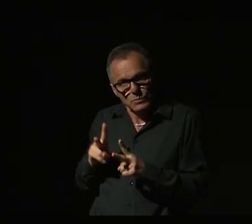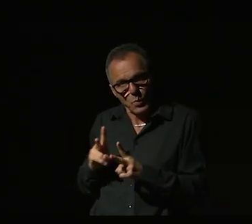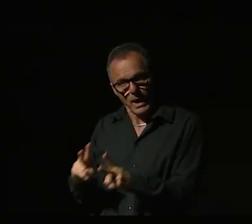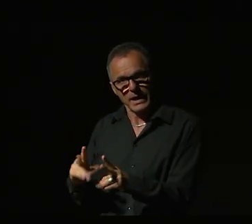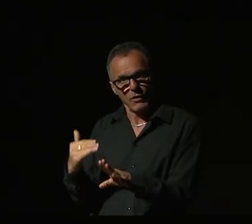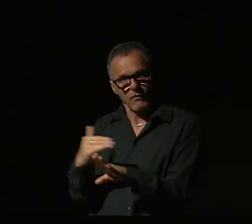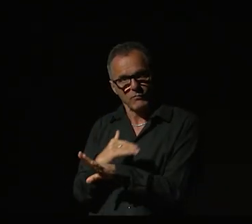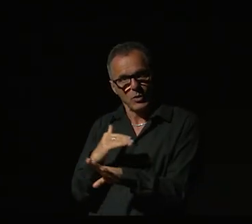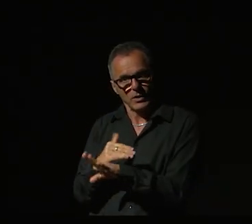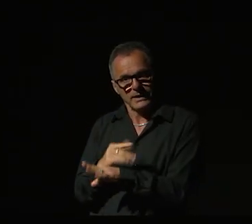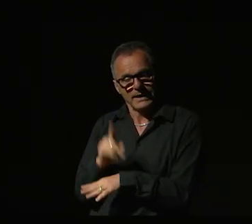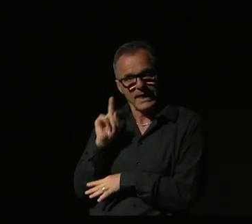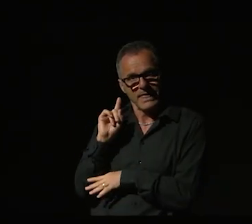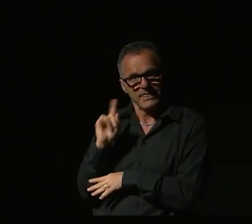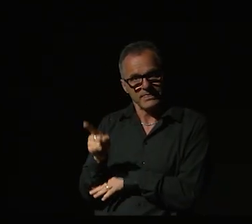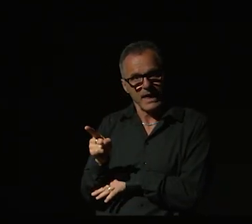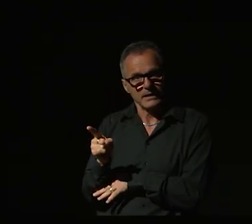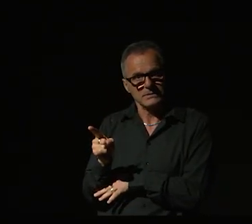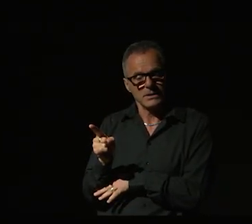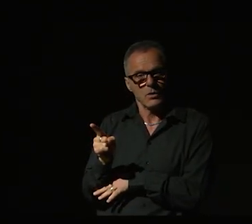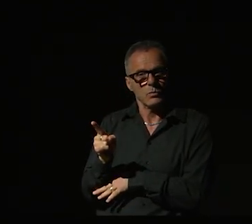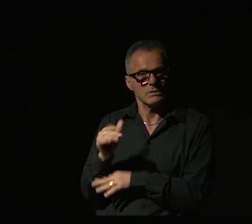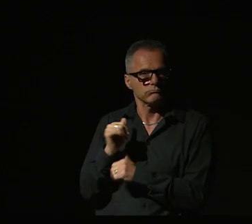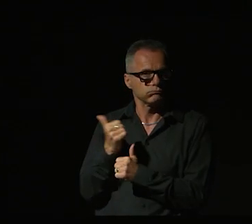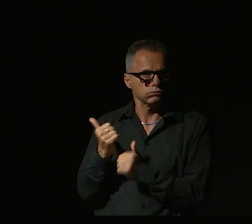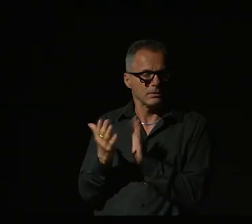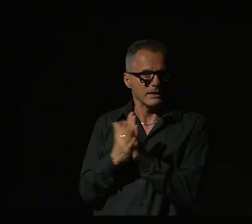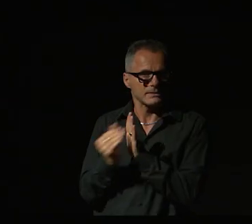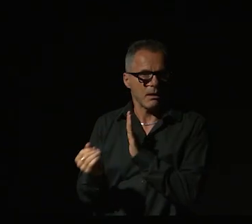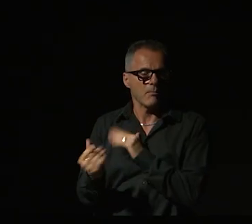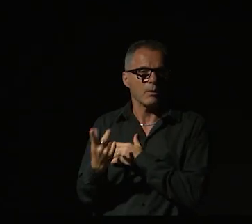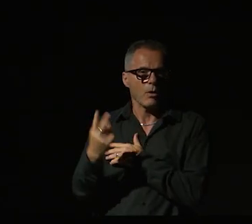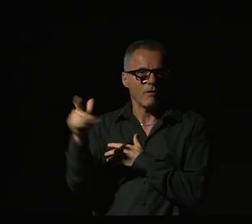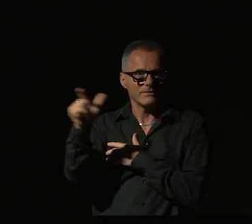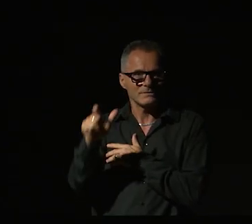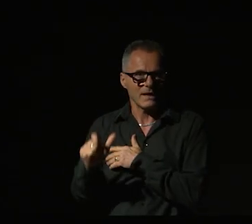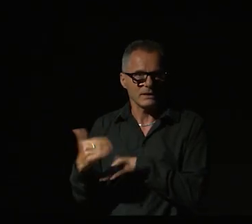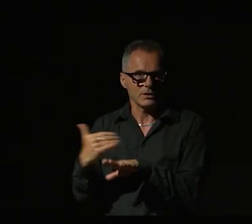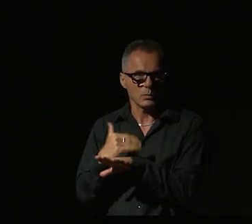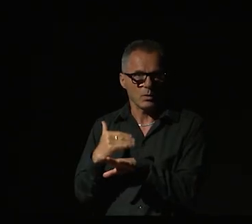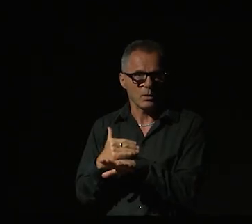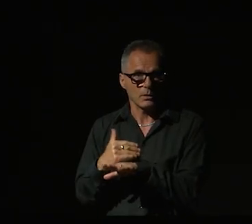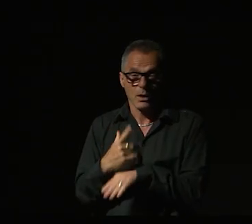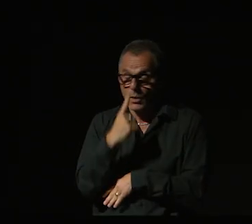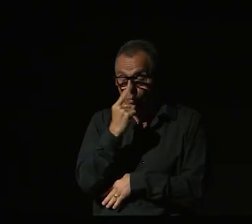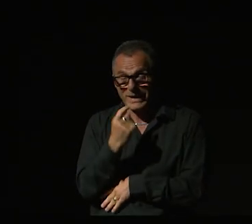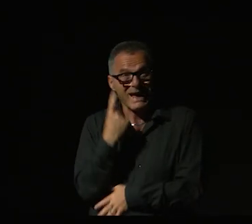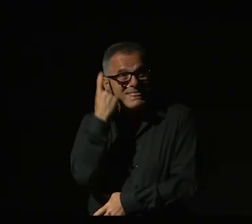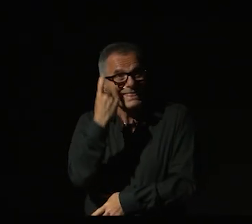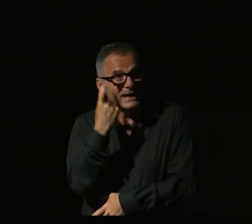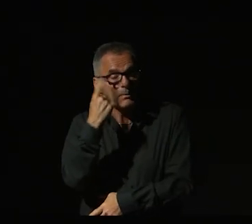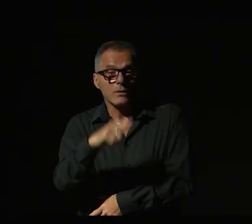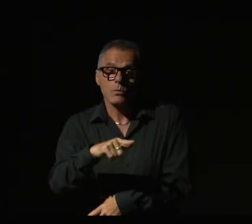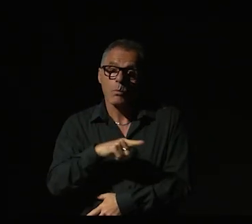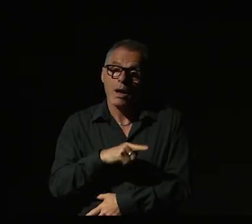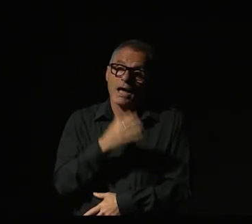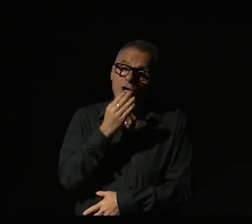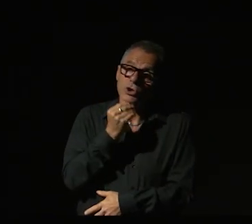one of the most defining moments of Italian Baroque art. And we could even speculate as to why we do see two different modes of use